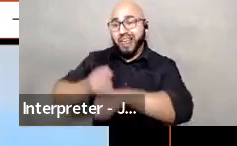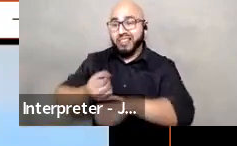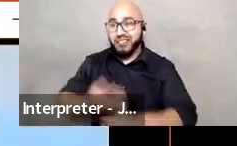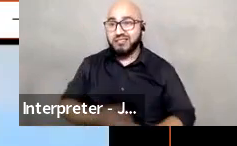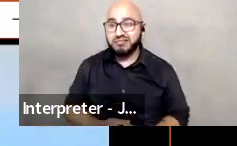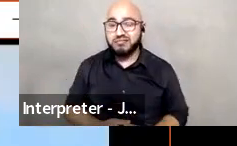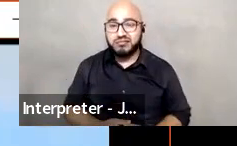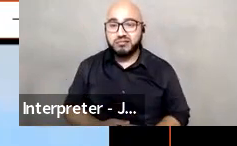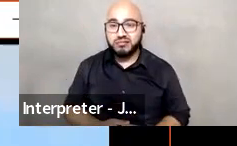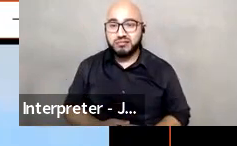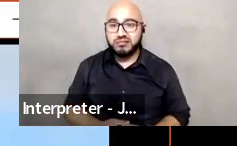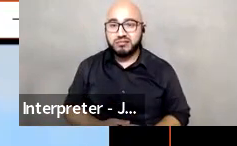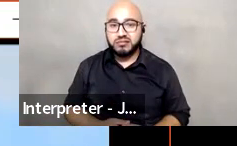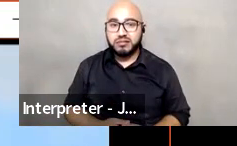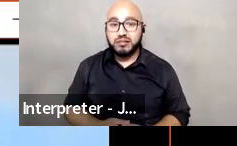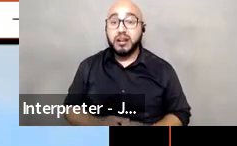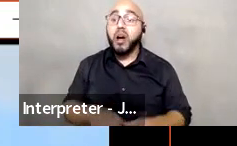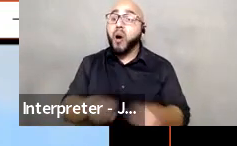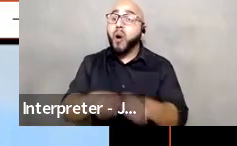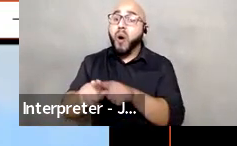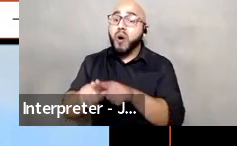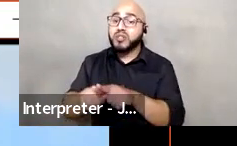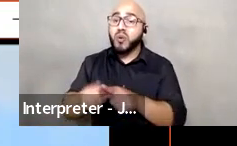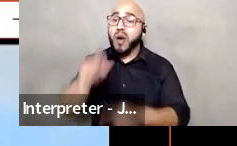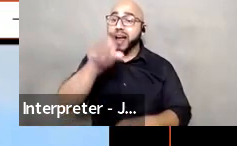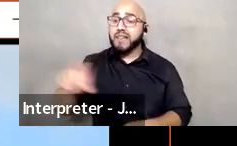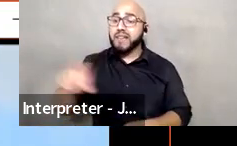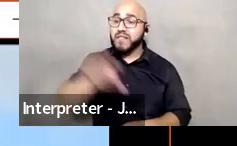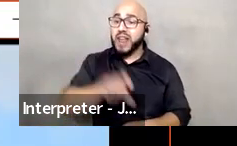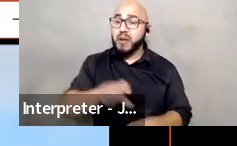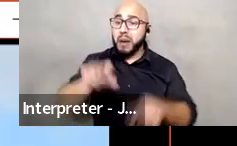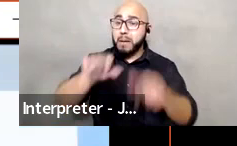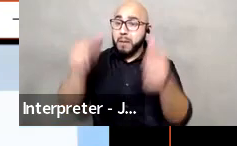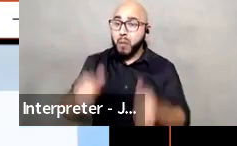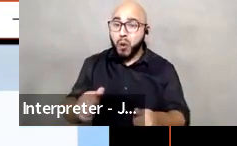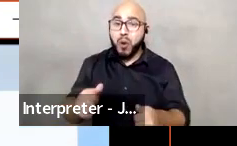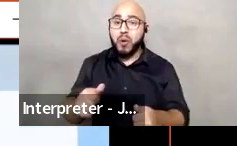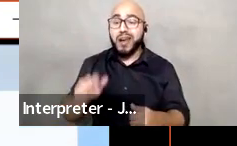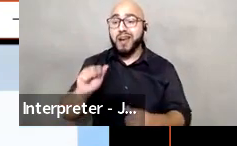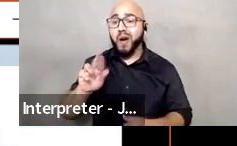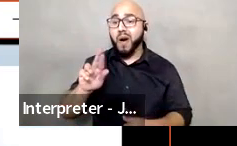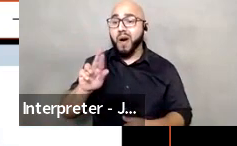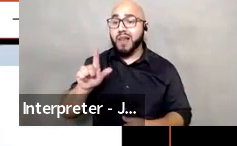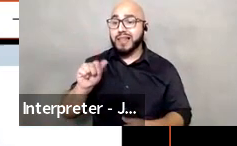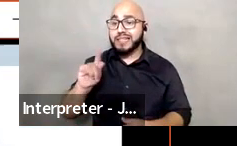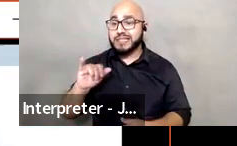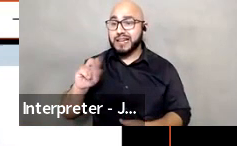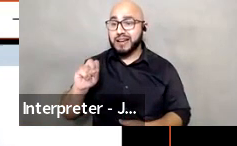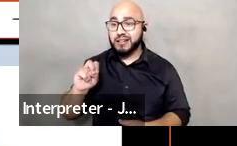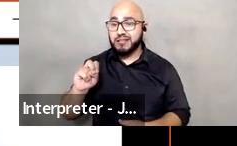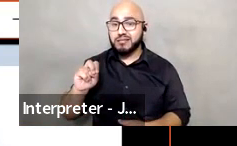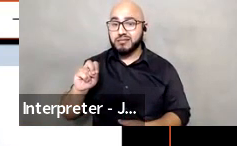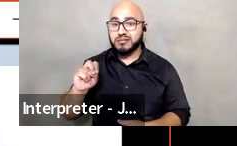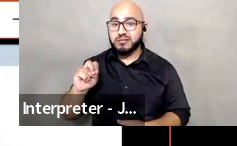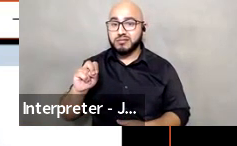And even the Confederate memorial in Arlington. Cemetery has a picture of the faithful slave, there she is. There's a white soldier.